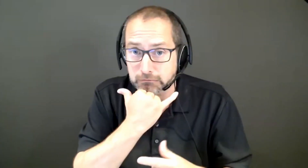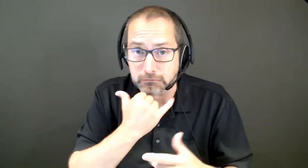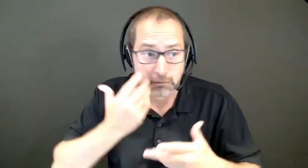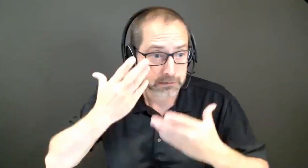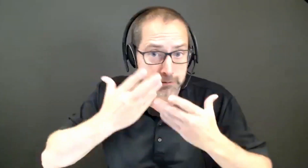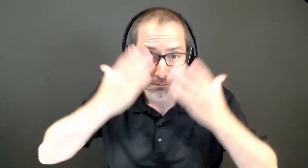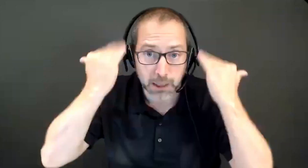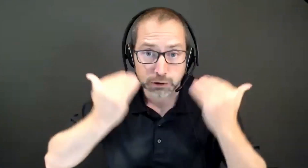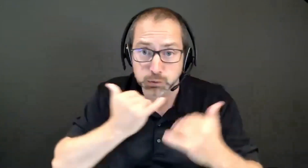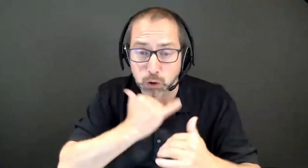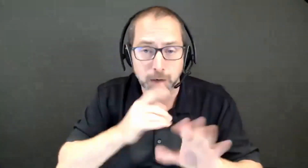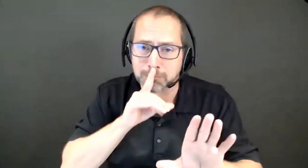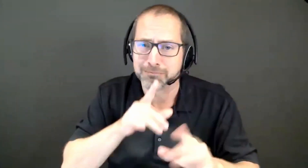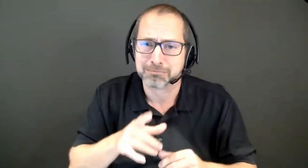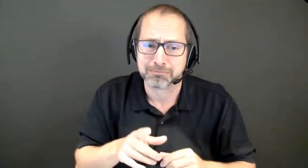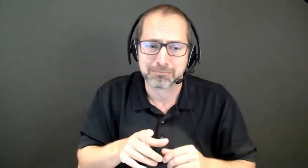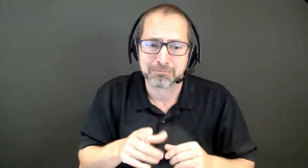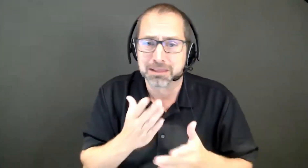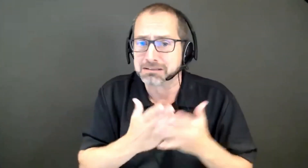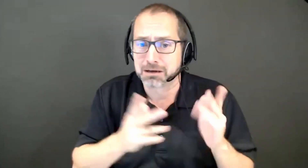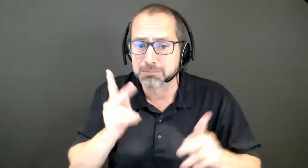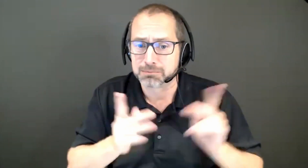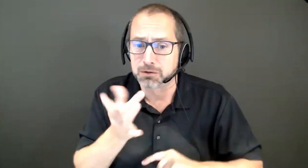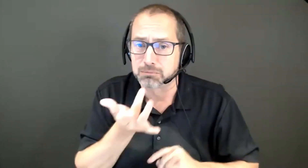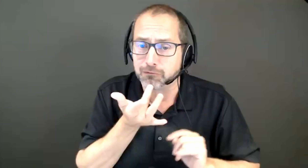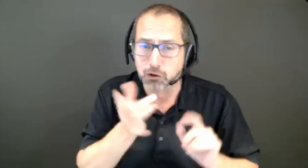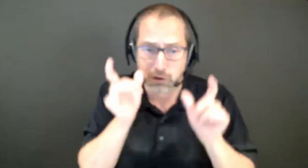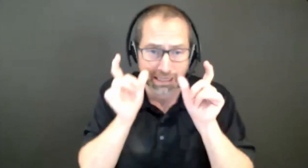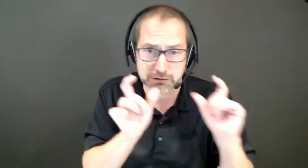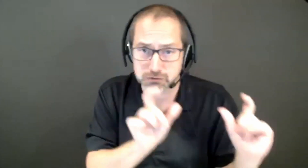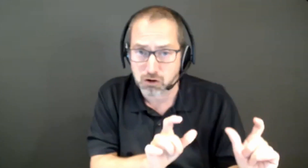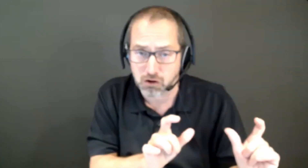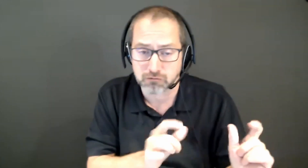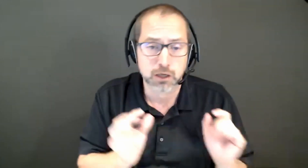like to take their glasses off, or if they’re wearing jewelry, they remove their jewelry,